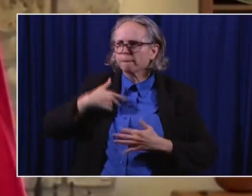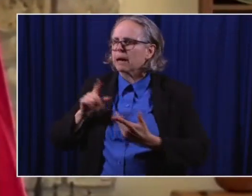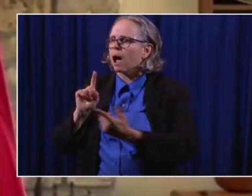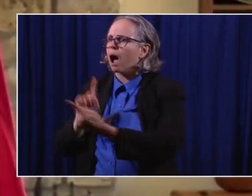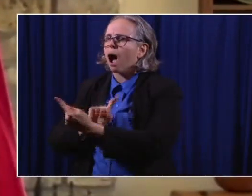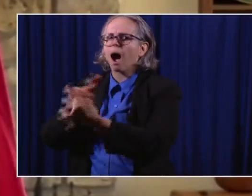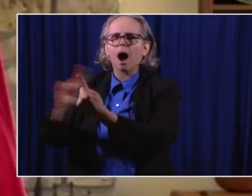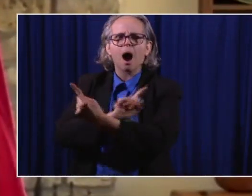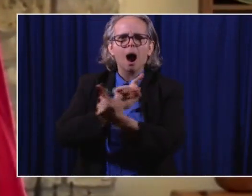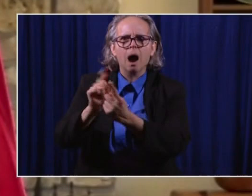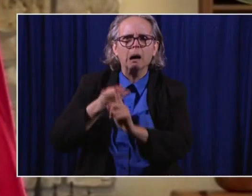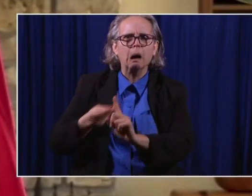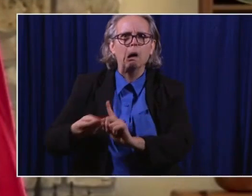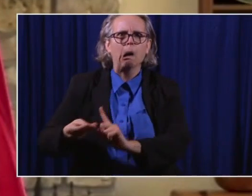CHANCES OF GETTING TWE WILL REDUCE THE CHANCES OF SPREE VWEUNY --